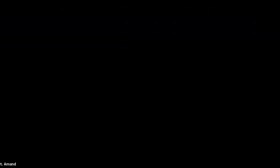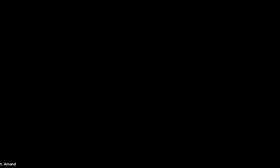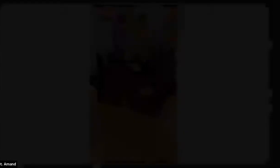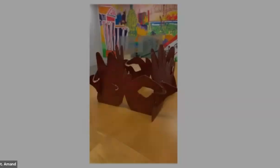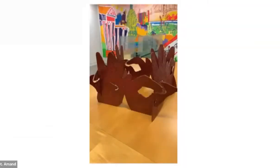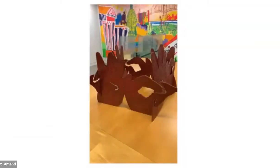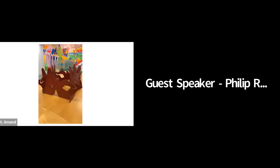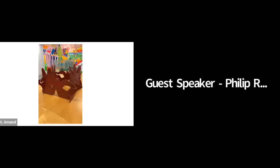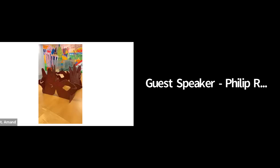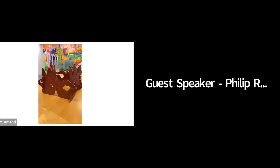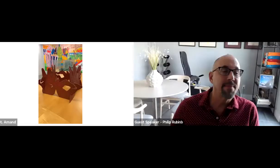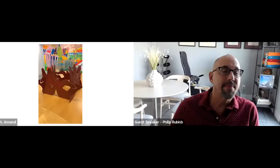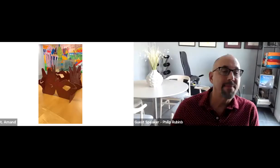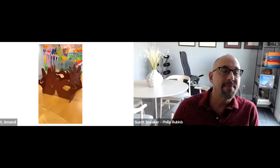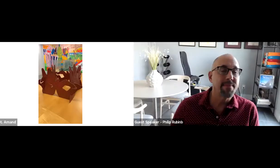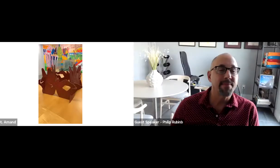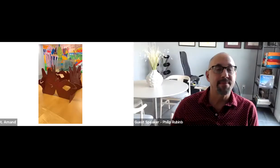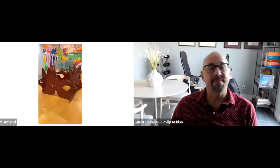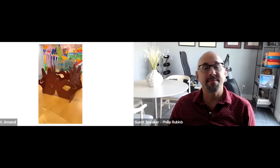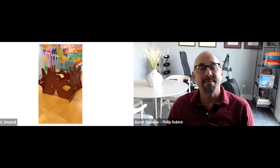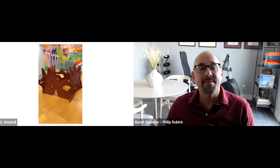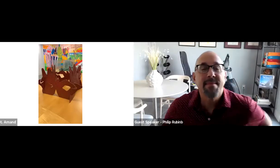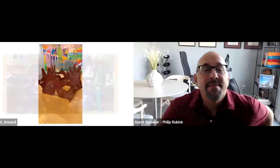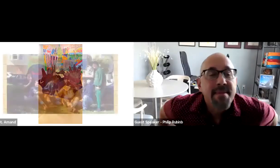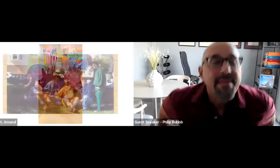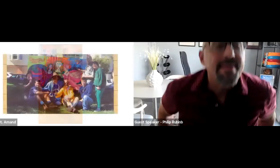So I think that's it. Thank you.